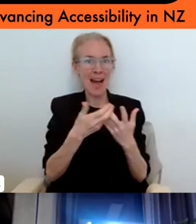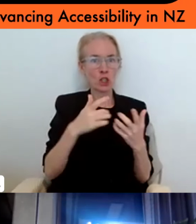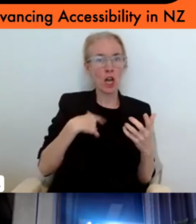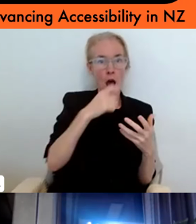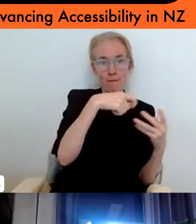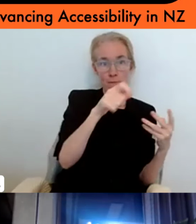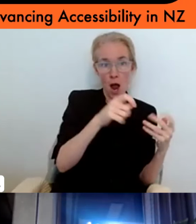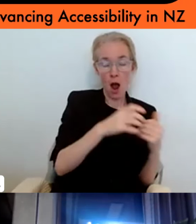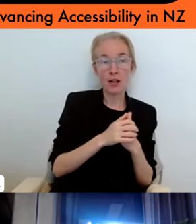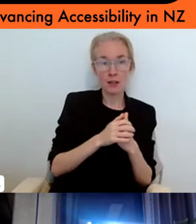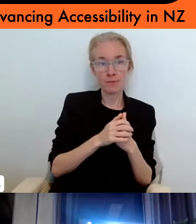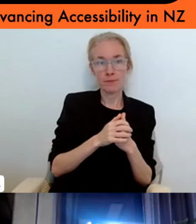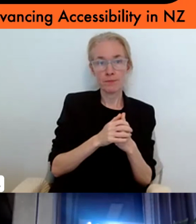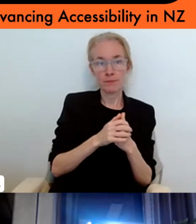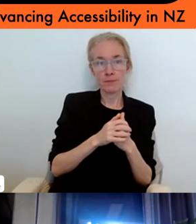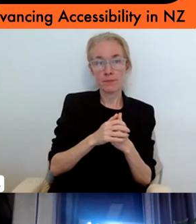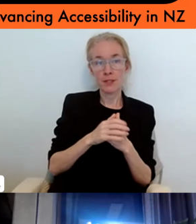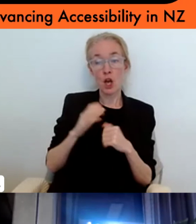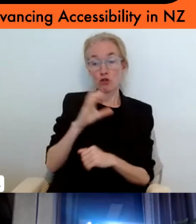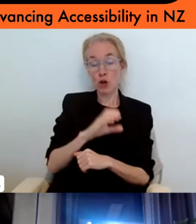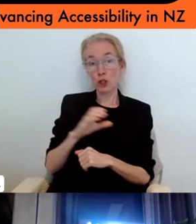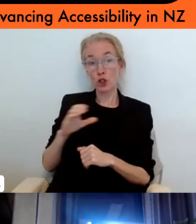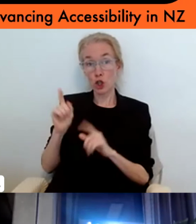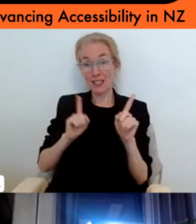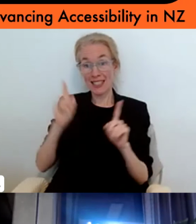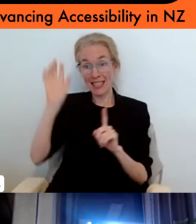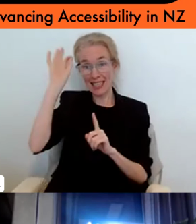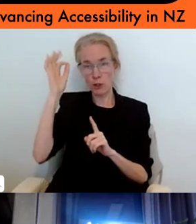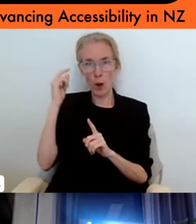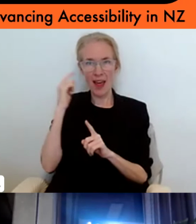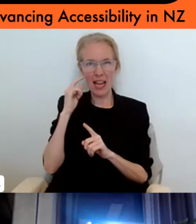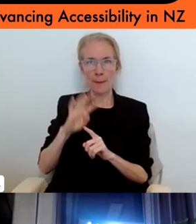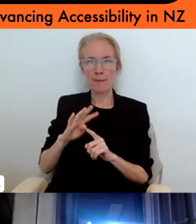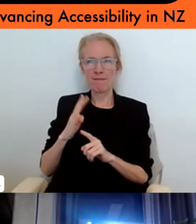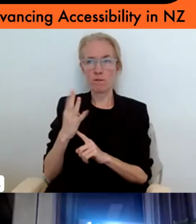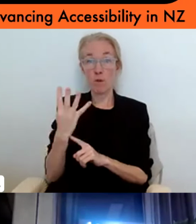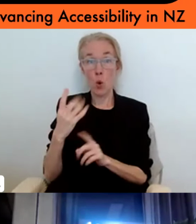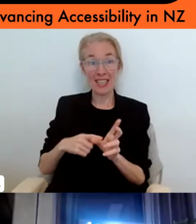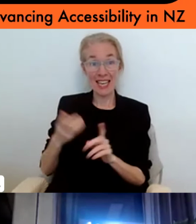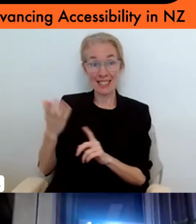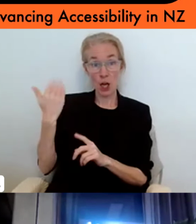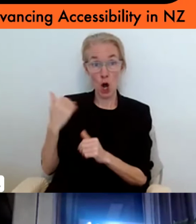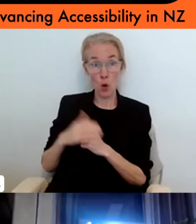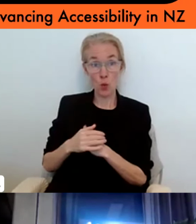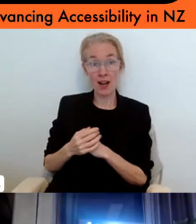actually said it would probably about four years ago, and they actually encouraged, or they actually put an incentive